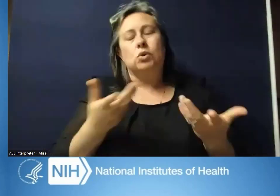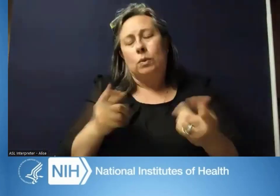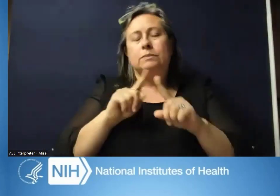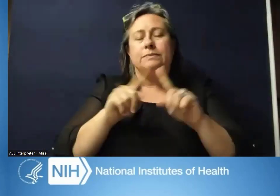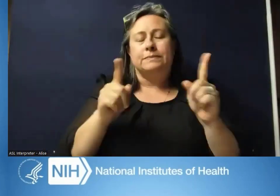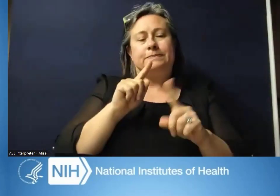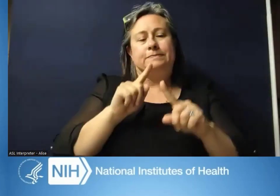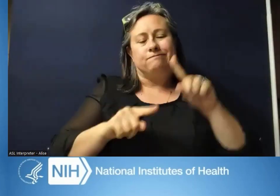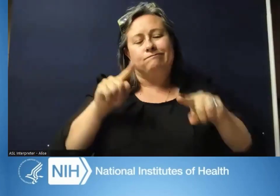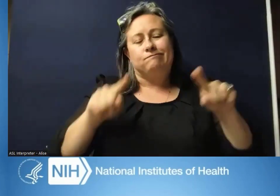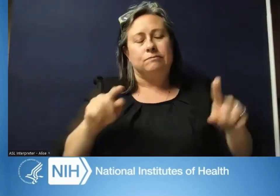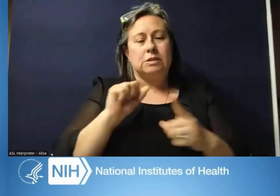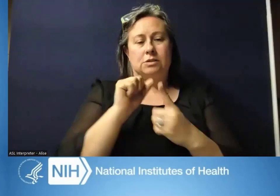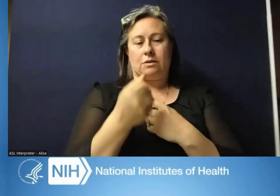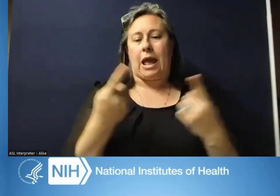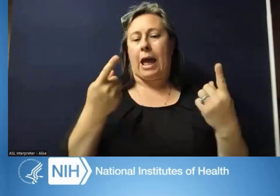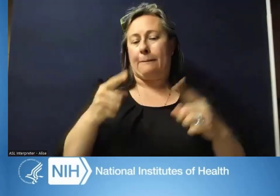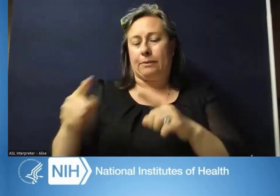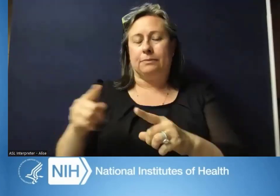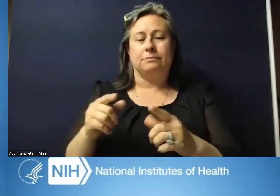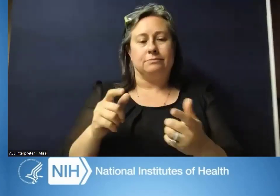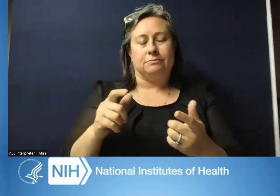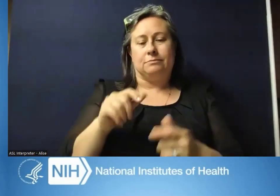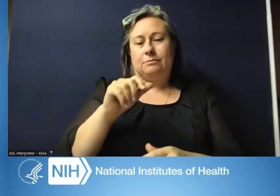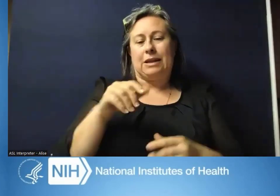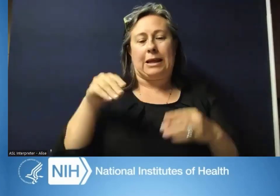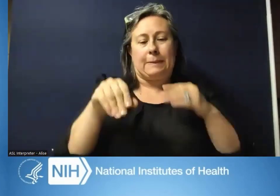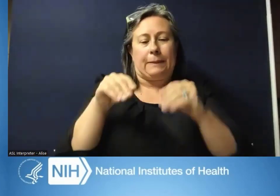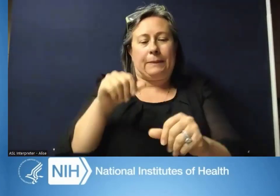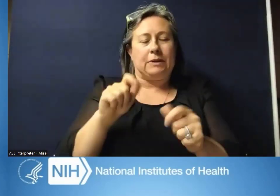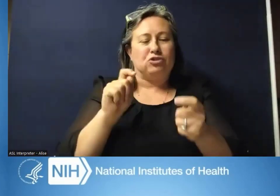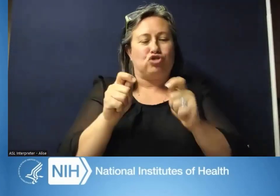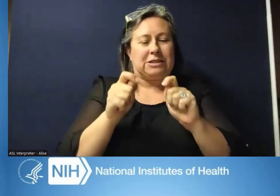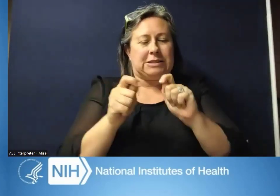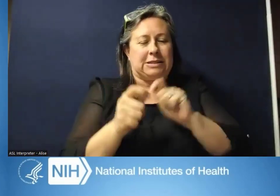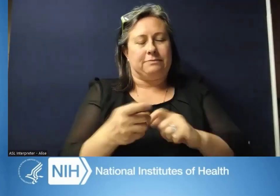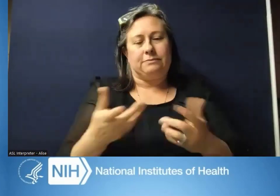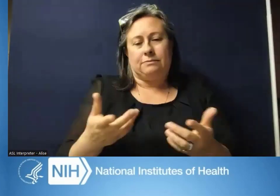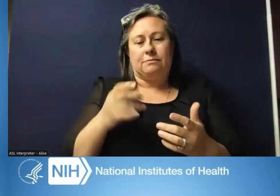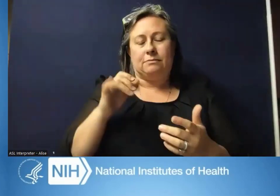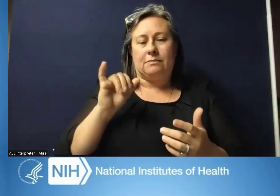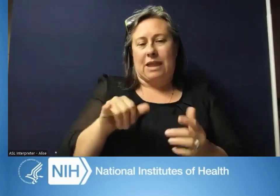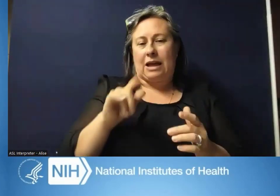where expenditures are adjusted after the fact, and that's where revised FFRs will be allowed.